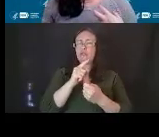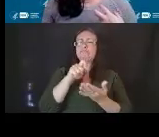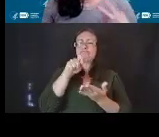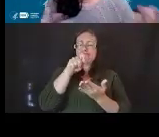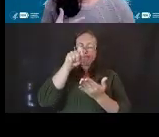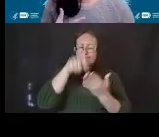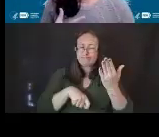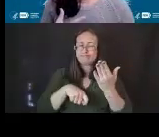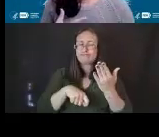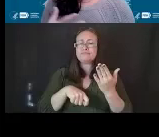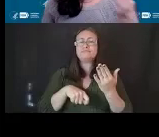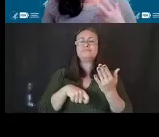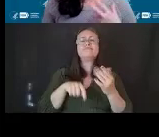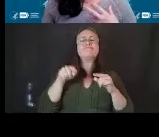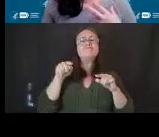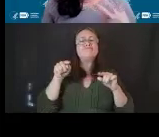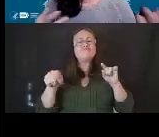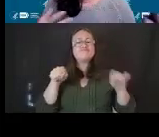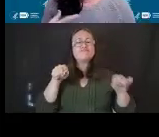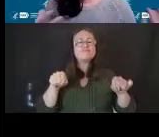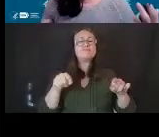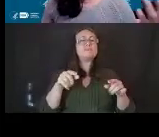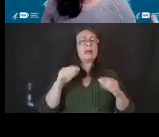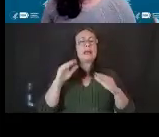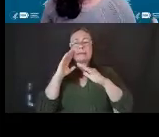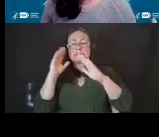that might match my work. Can we set up a time to talk?"